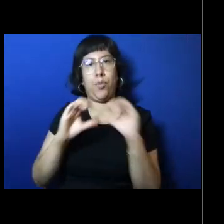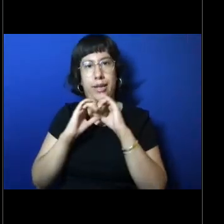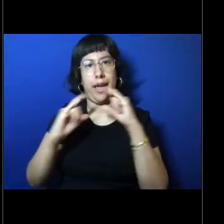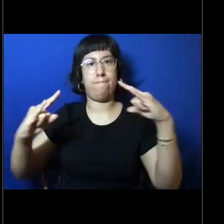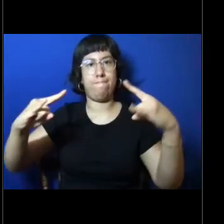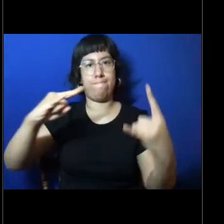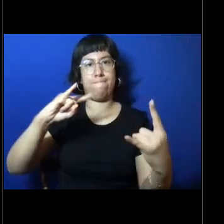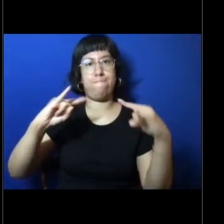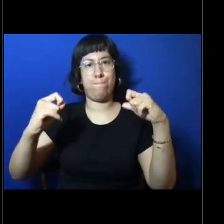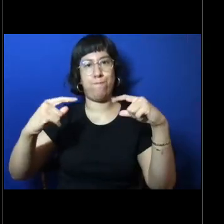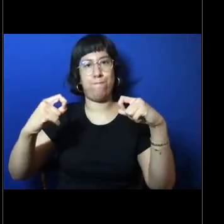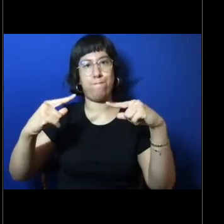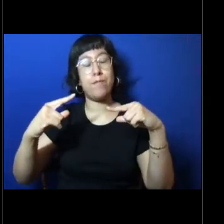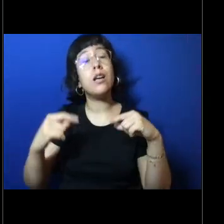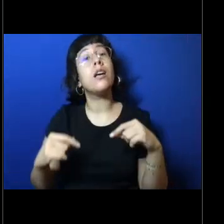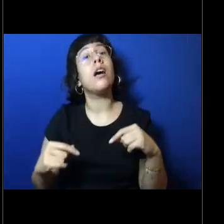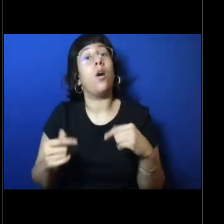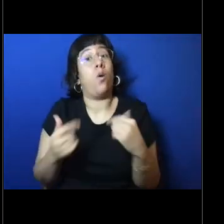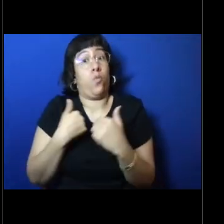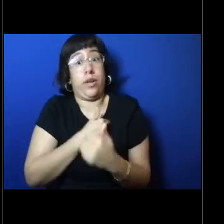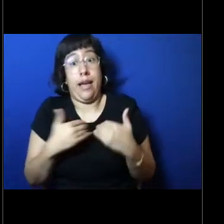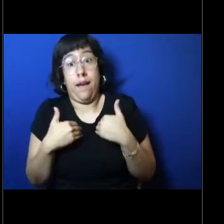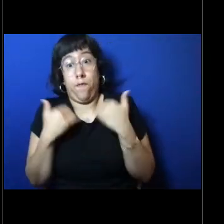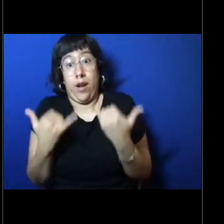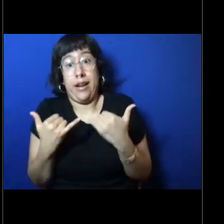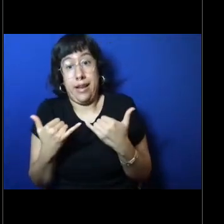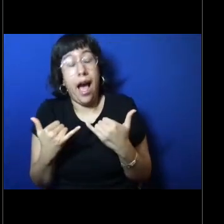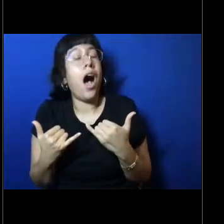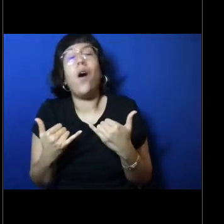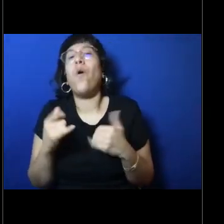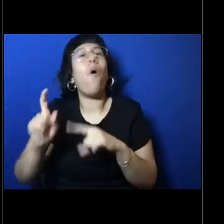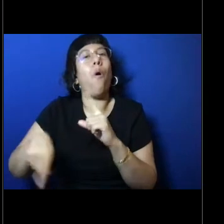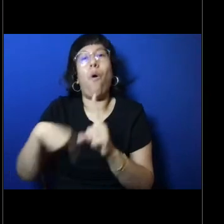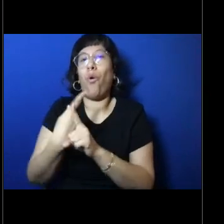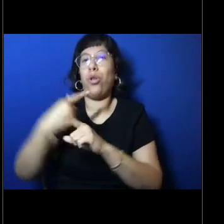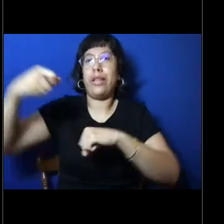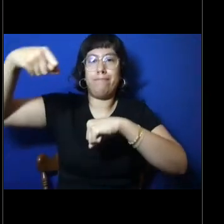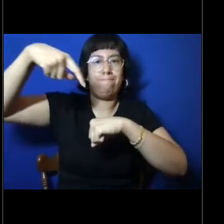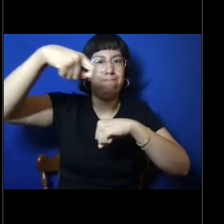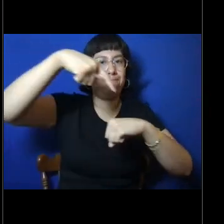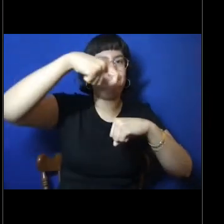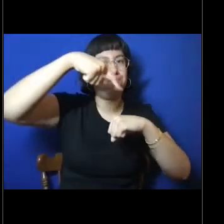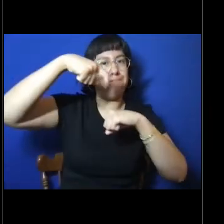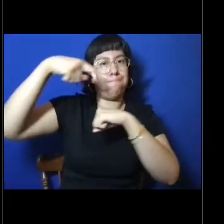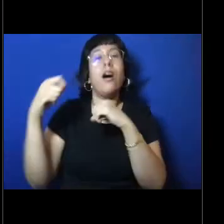Currently, the ones that we have up there are only talking to the ground. But we want to have what's called satellite cross-links,